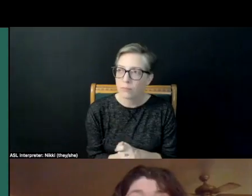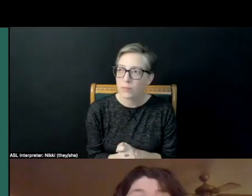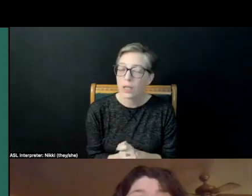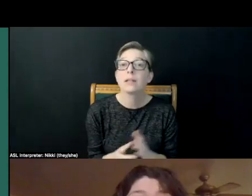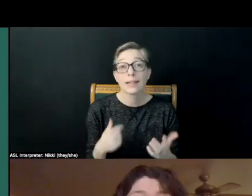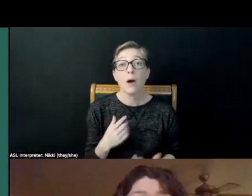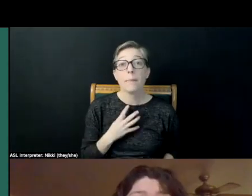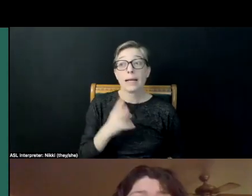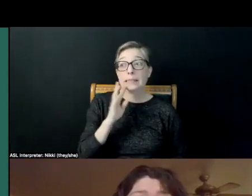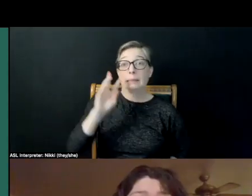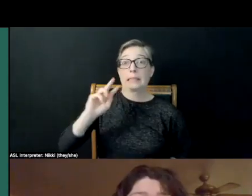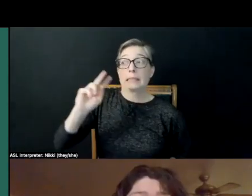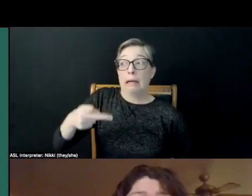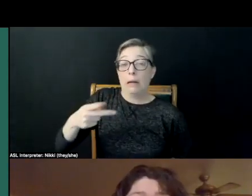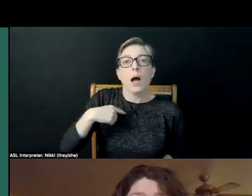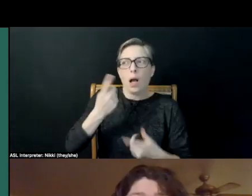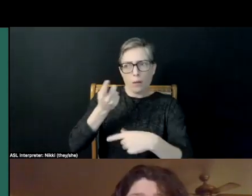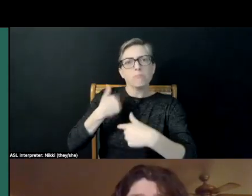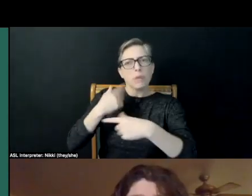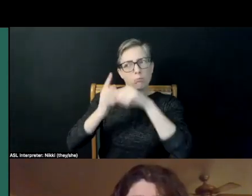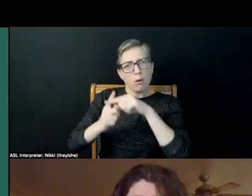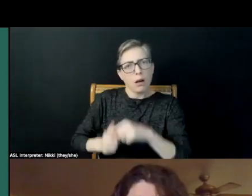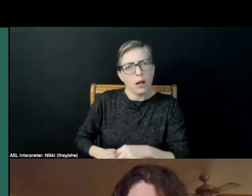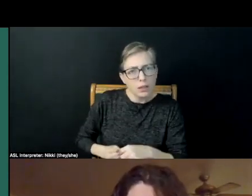The social worker arranged for a special bassinet to be brought into